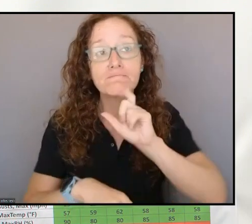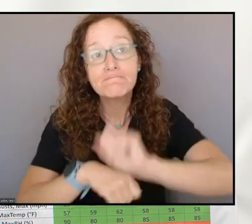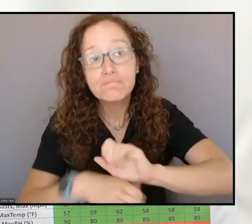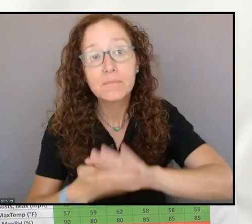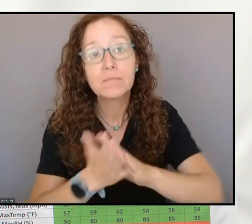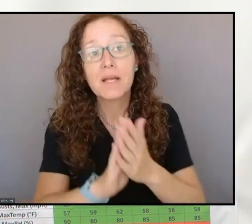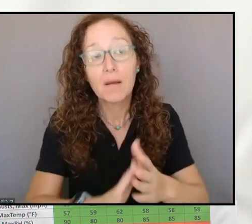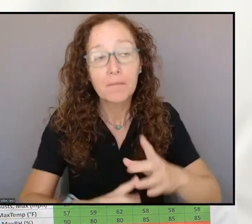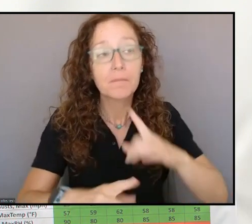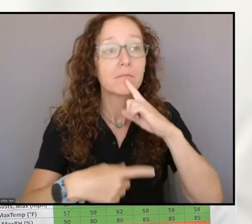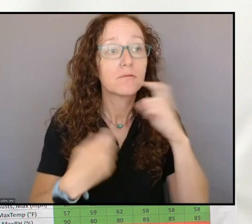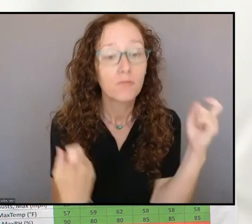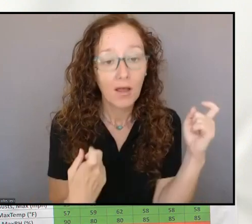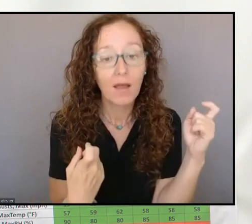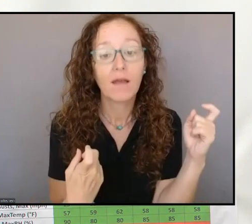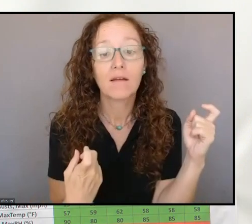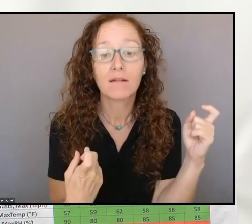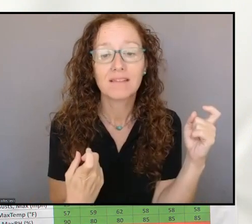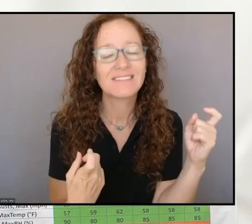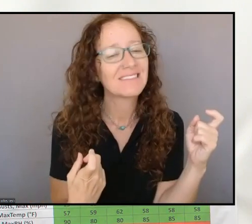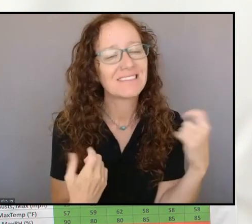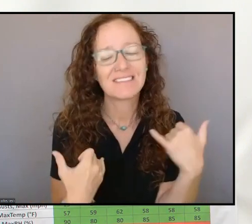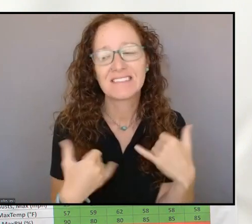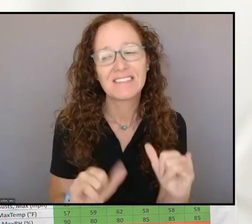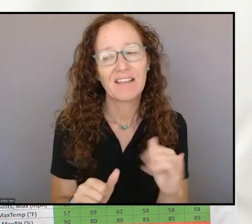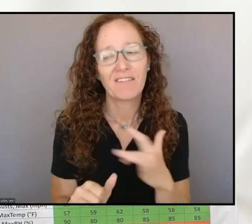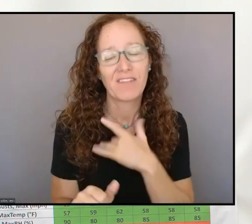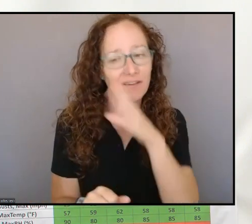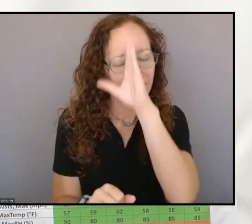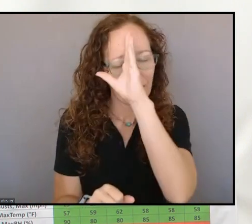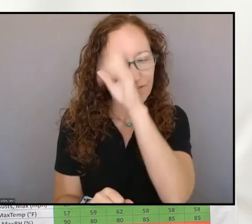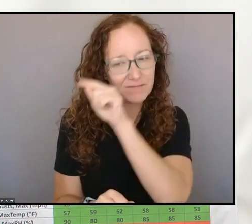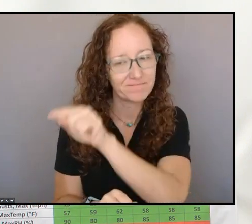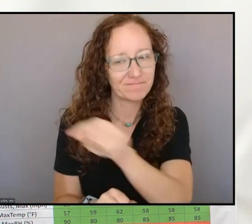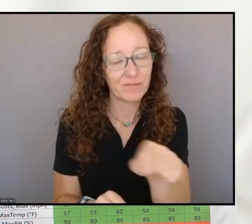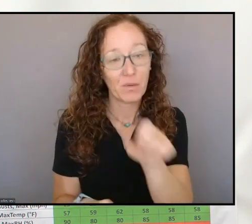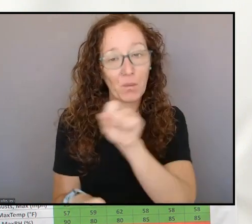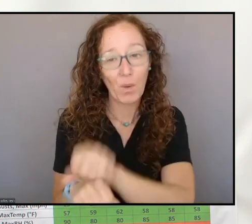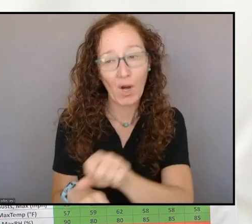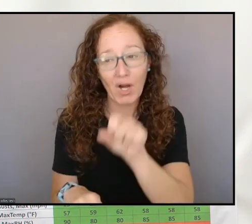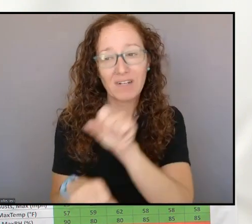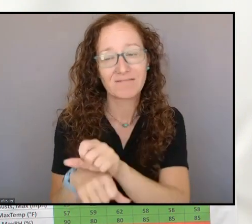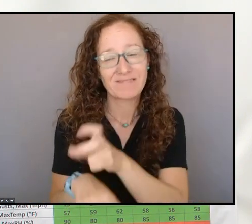ground work out there simply because the soils remain saturated and we're not going to dry that out real